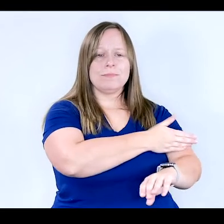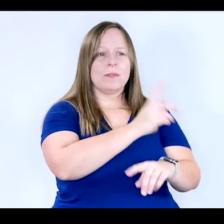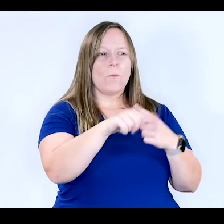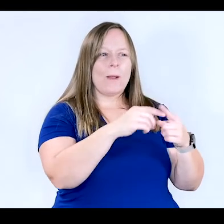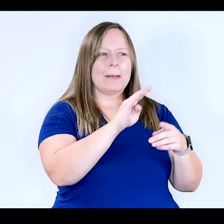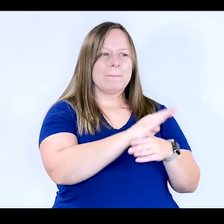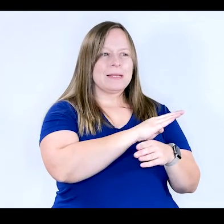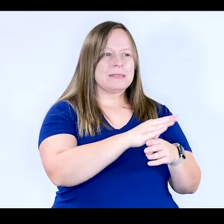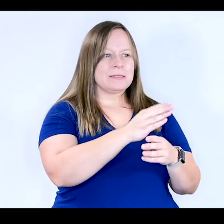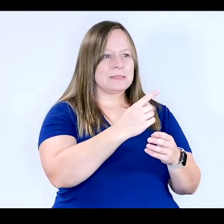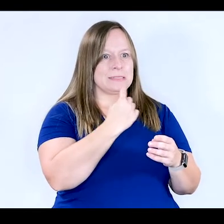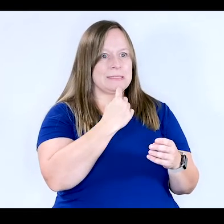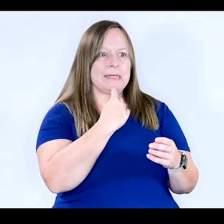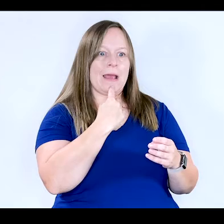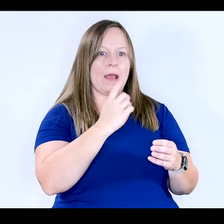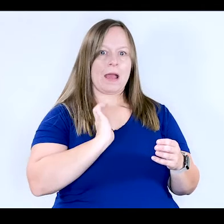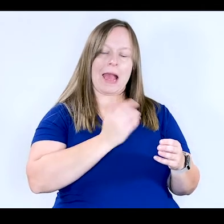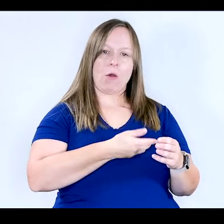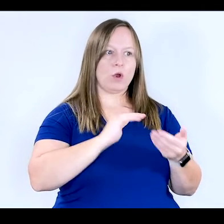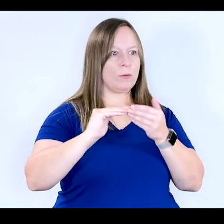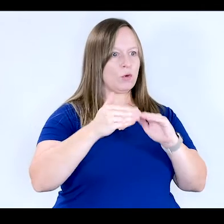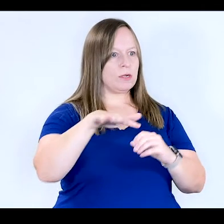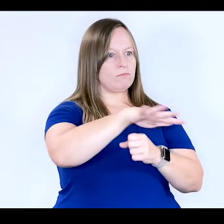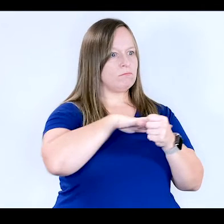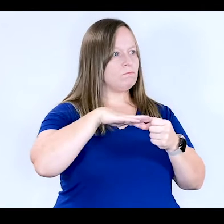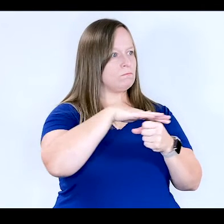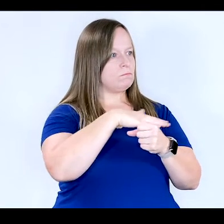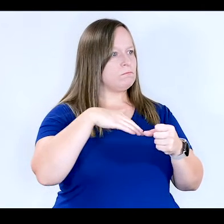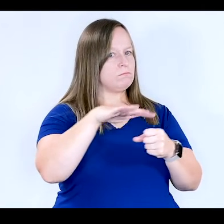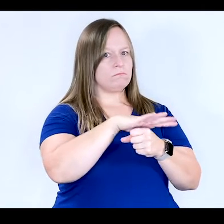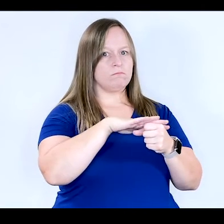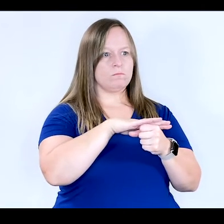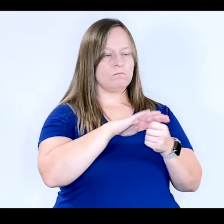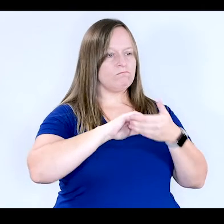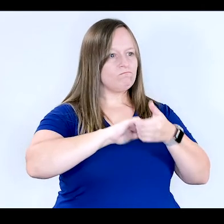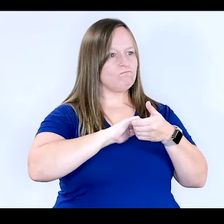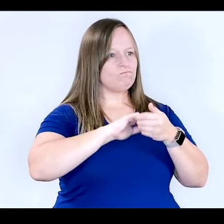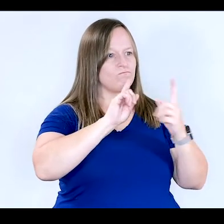businesses say, "This is our community. We've been in partnership for all these